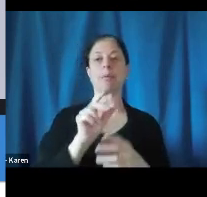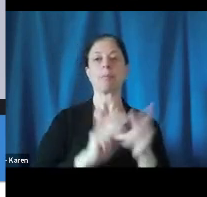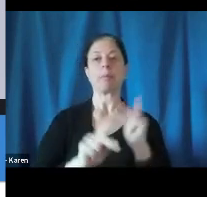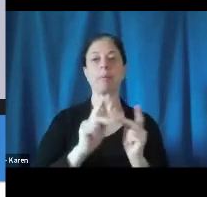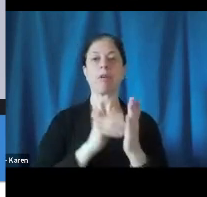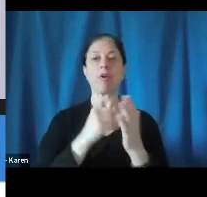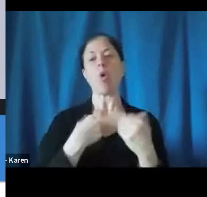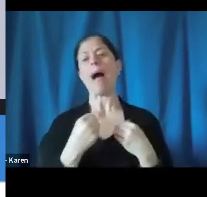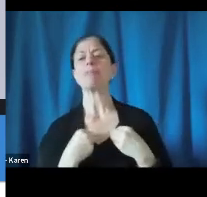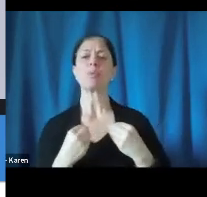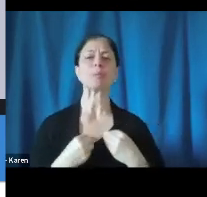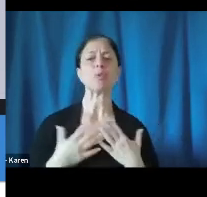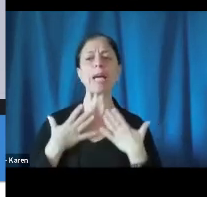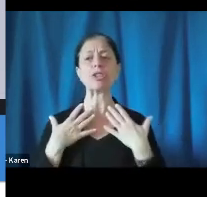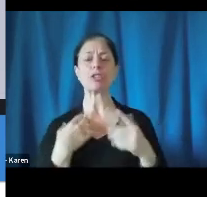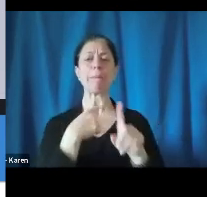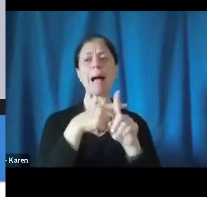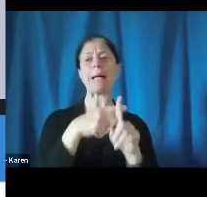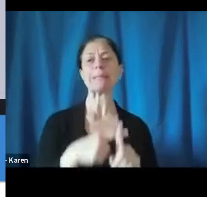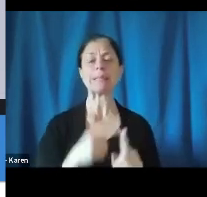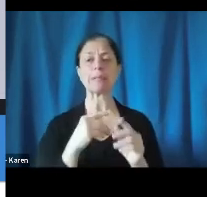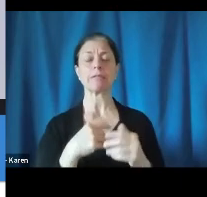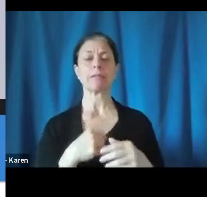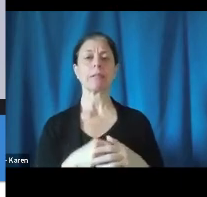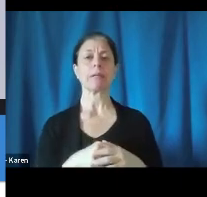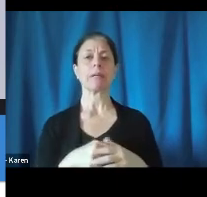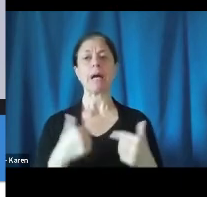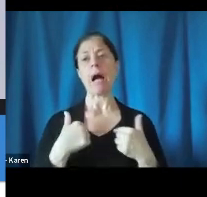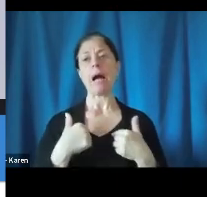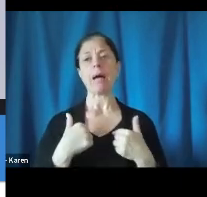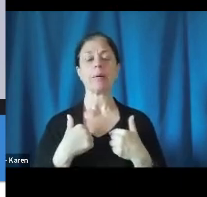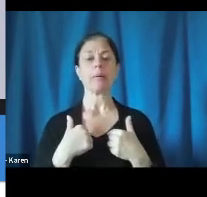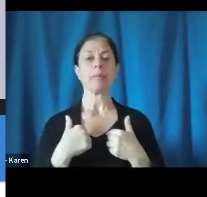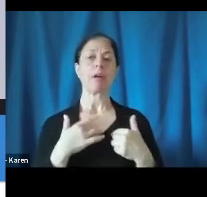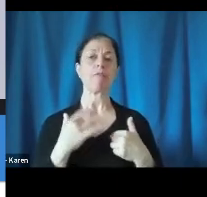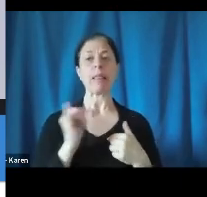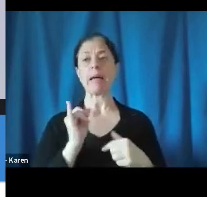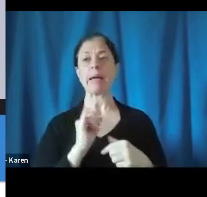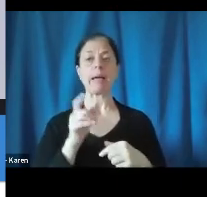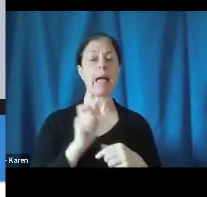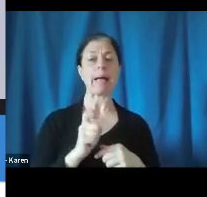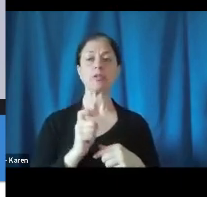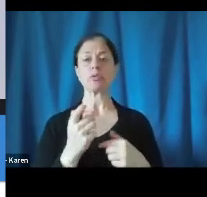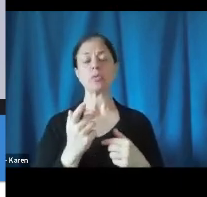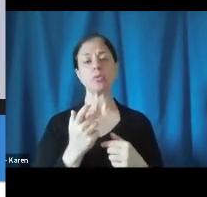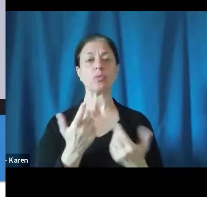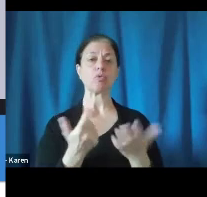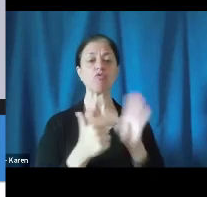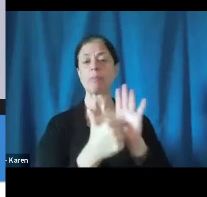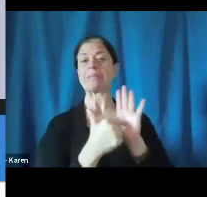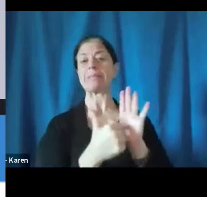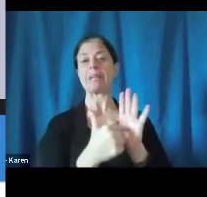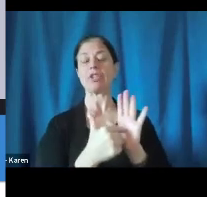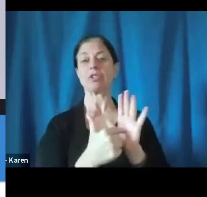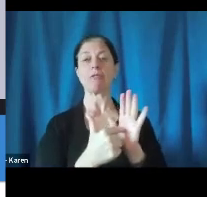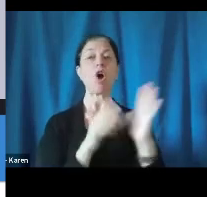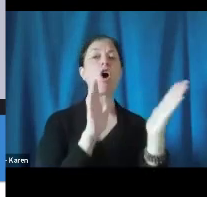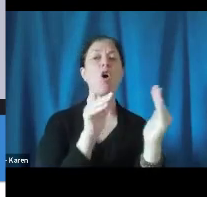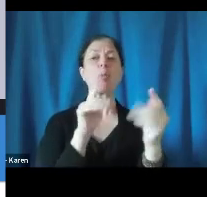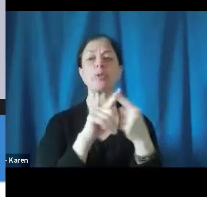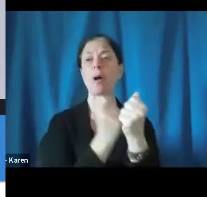that inspiration porn category. I was told by my nondisabled people that I was so inspirational and so positive and I